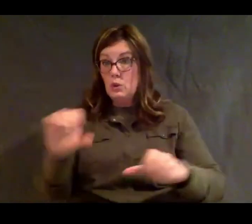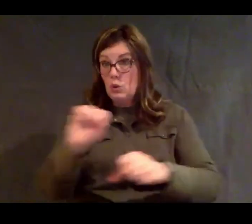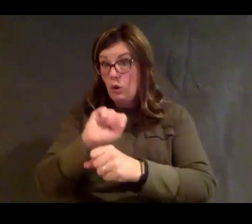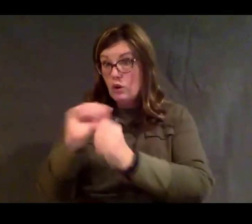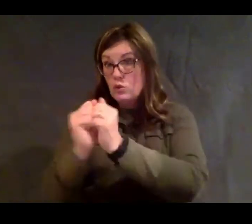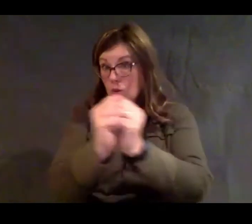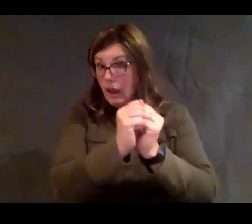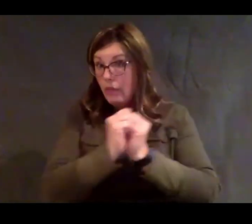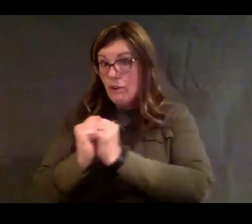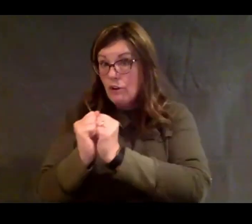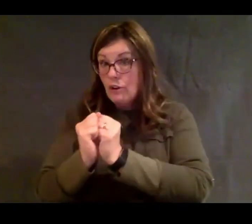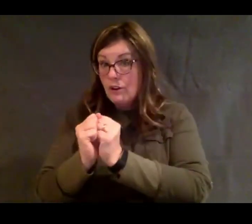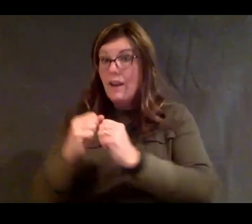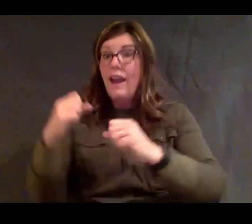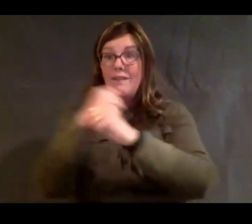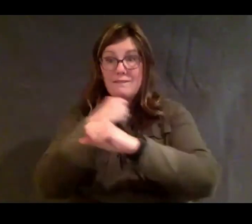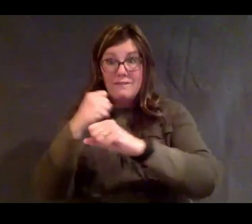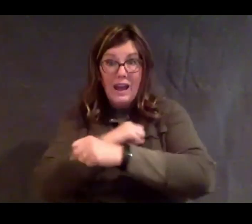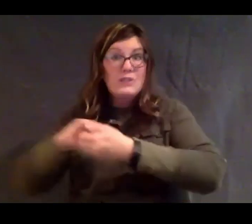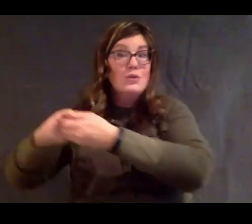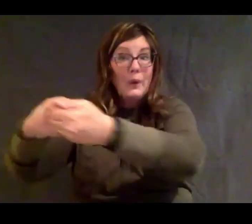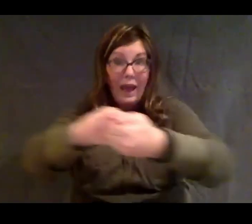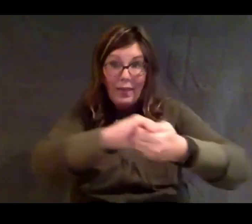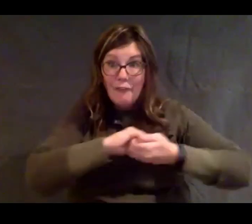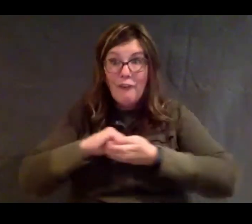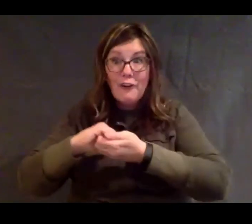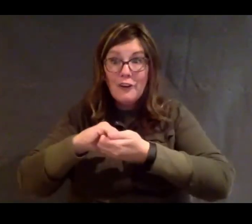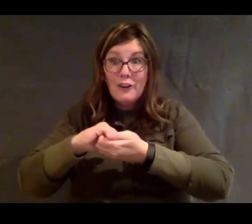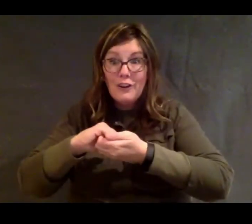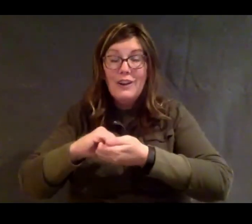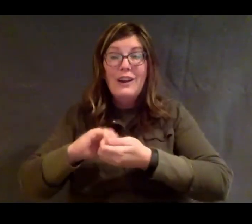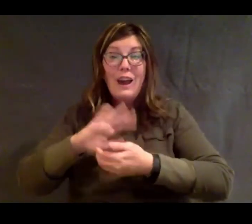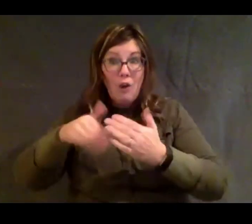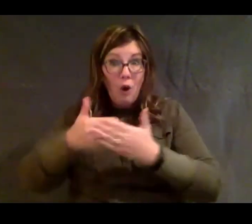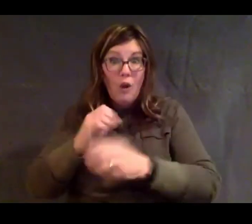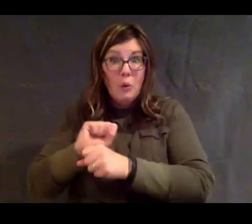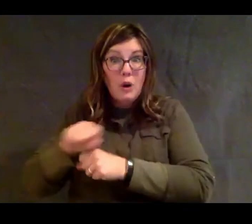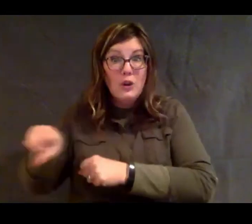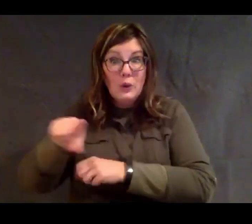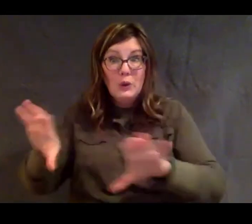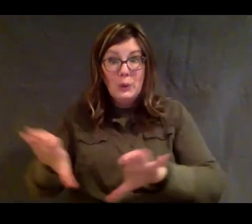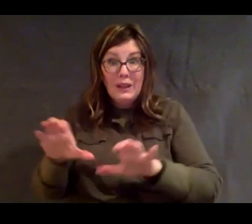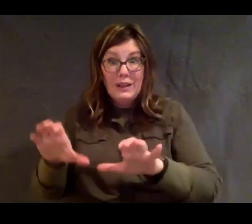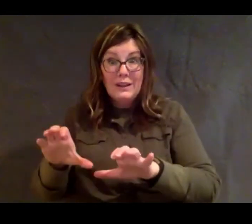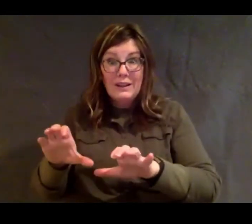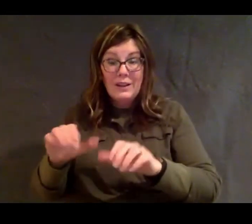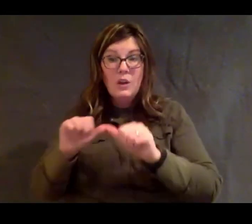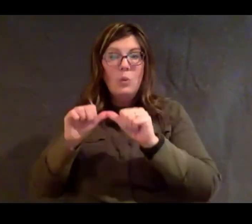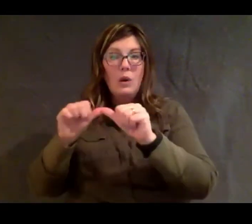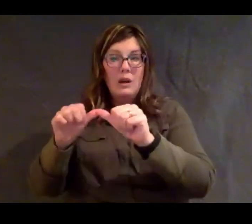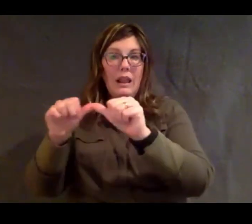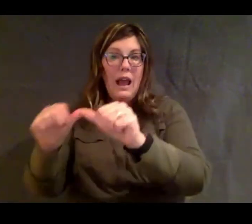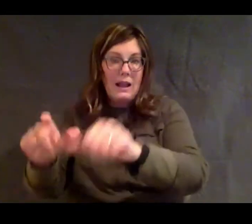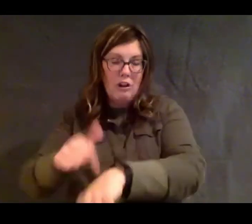that you are building alongside of each other right now will last so much longer than your time